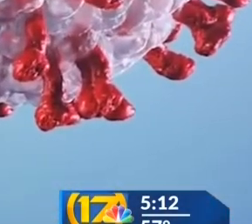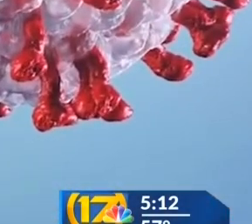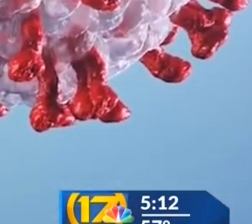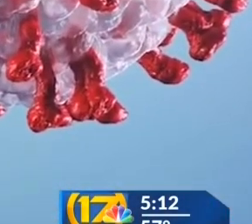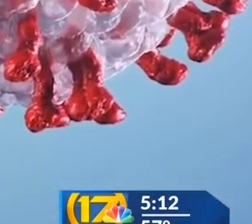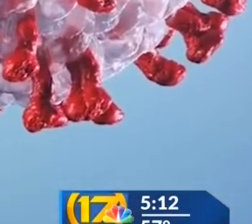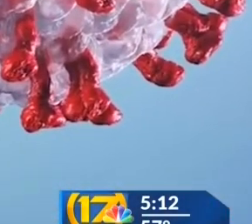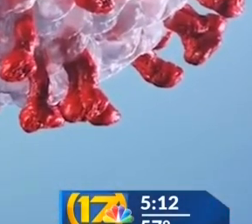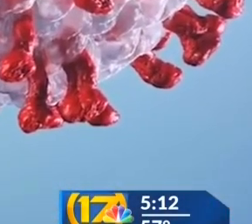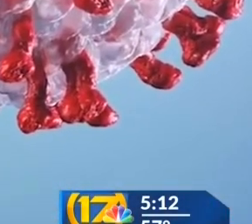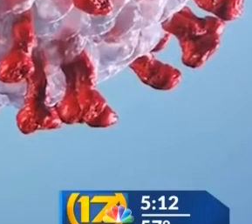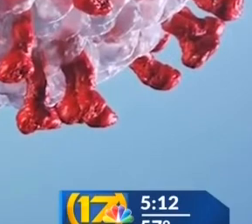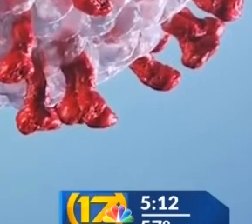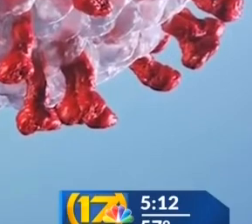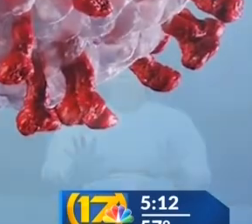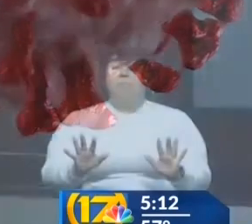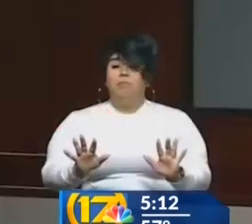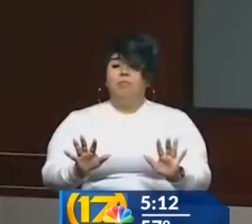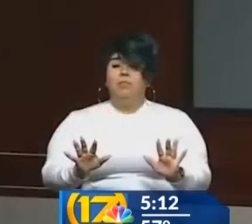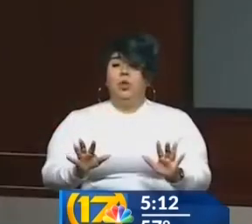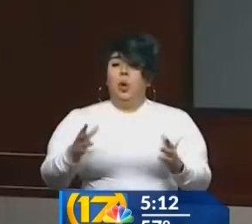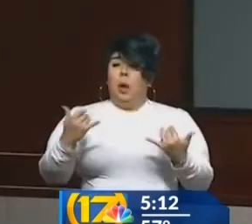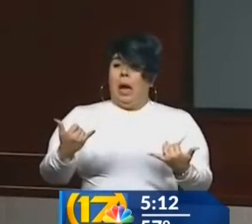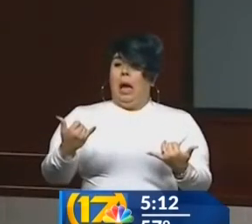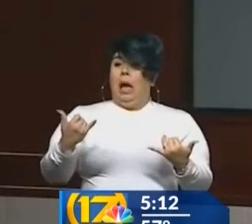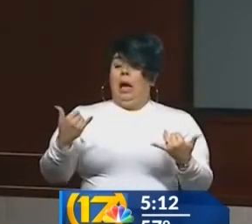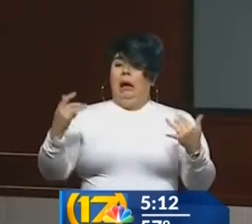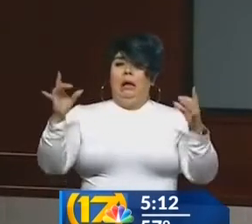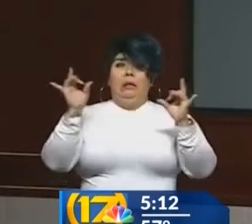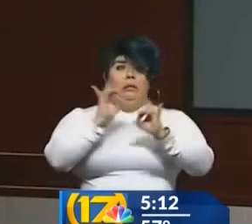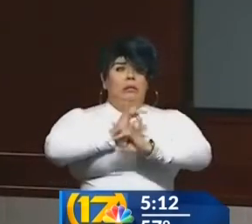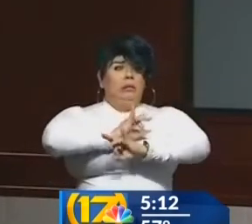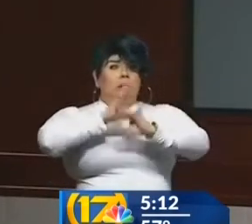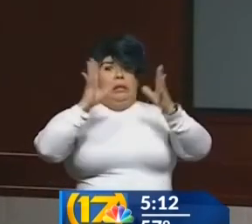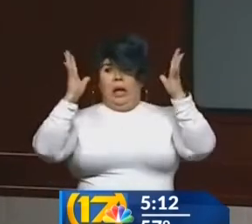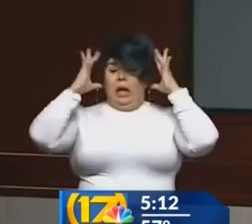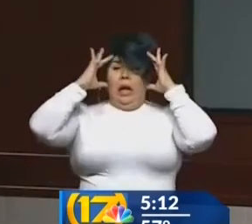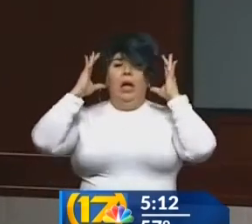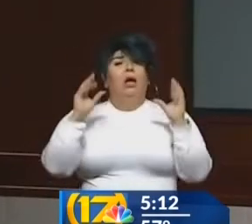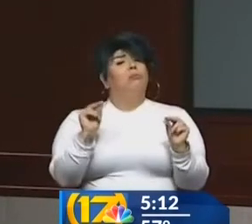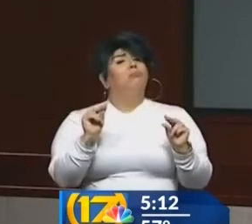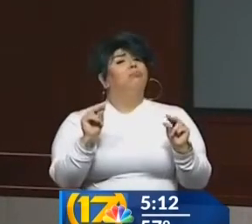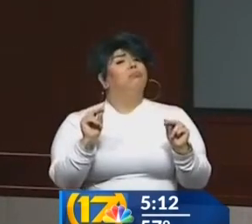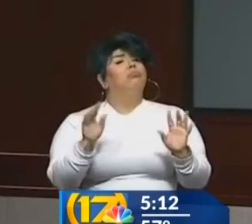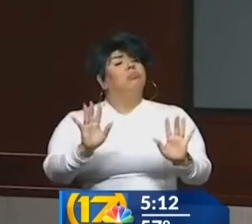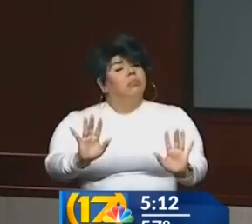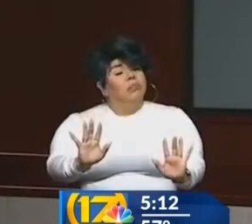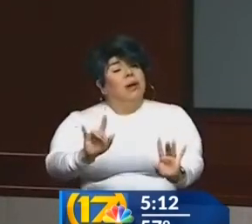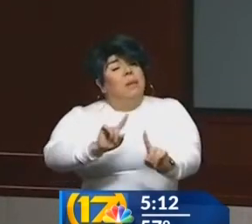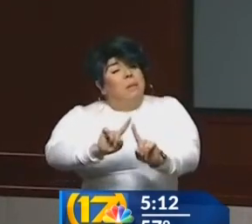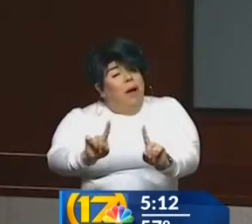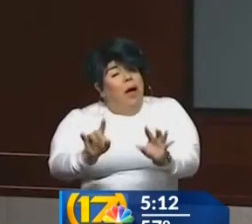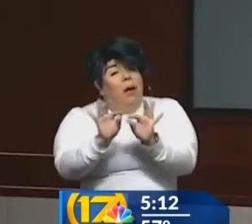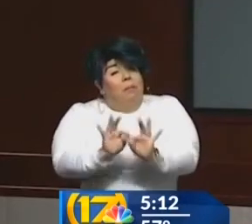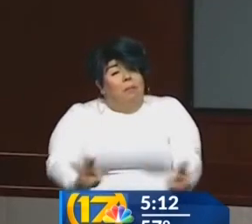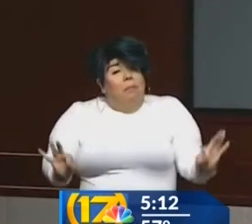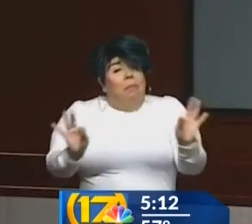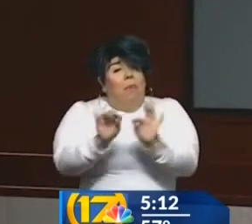"NOW IS NOT THE TIME WHERE WE'RE AT CRISIS HOWEVER WE DO CONTINUE TO ENCOURAGE INDIVIDUALS TO BE SAFE TO